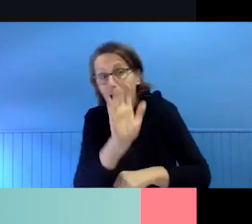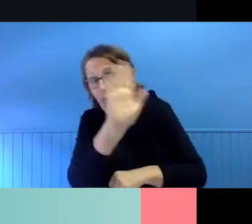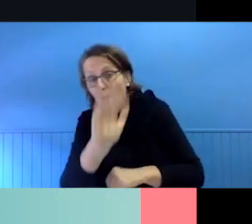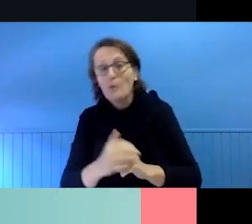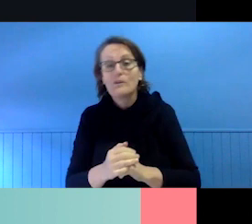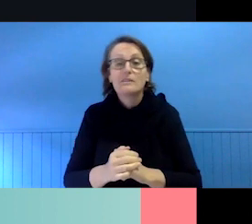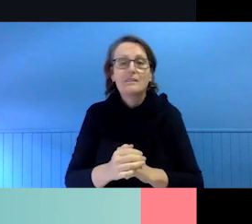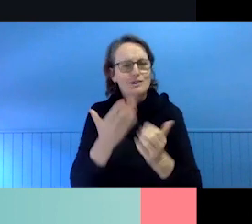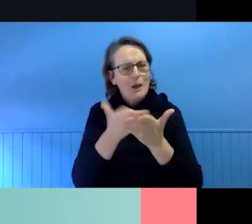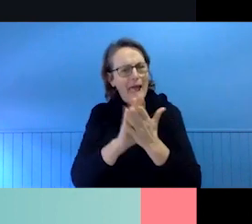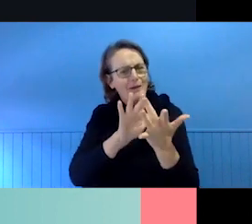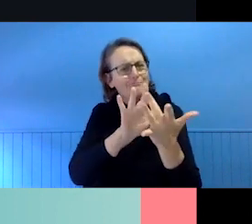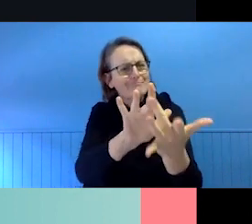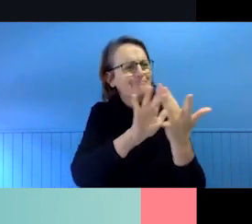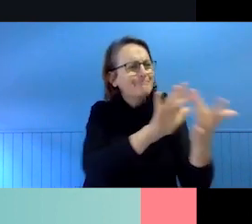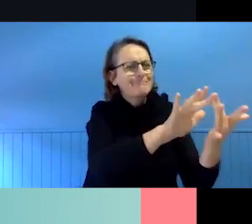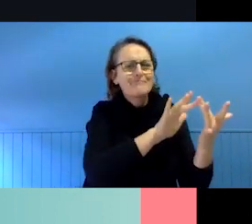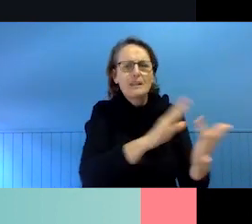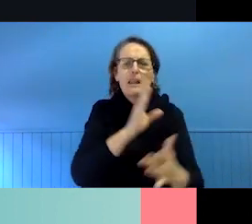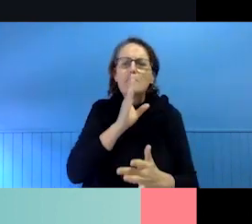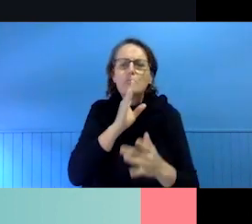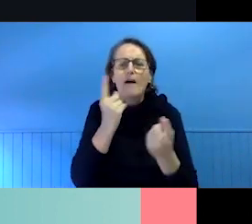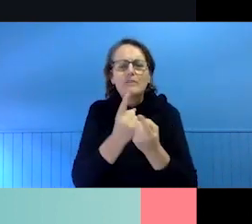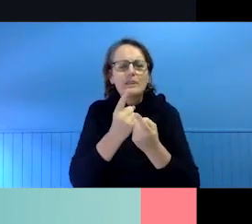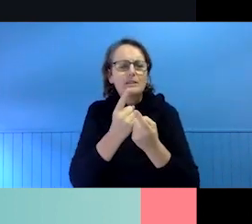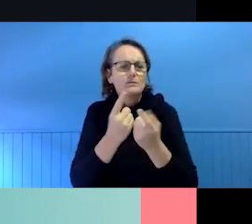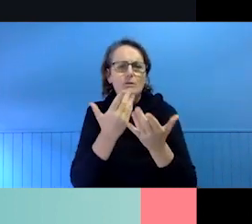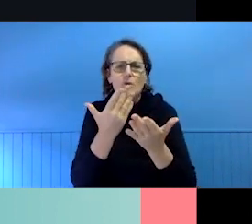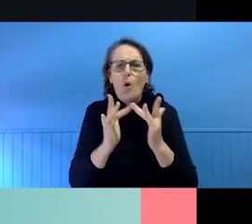how could you do private things online, like masterclasses, or